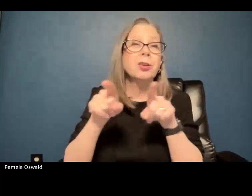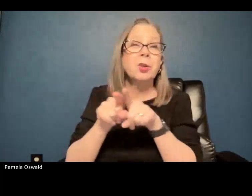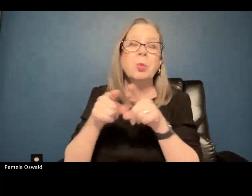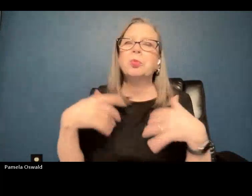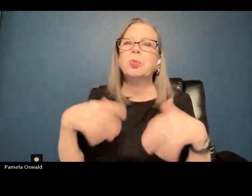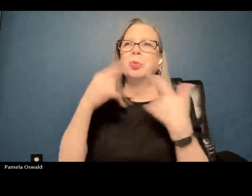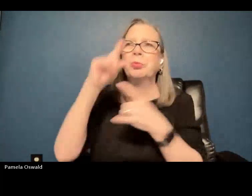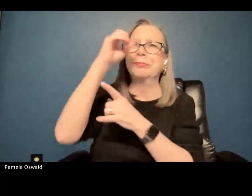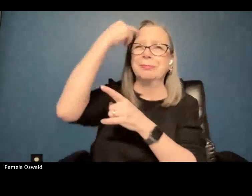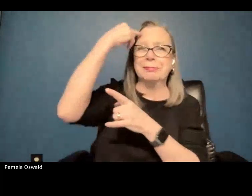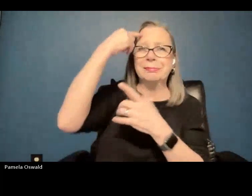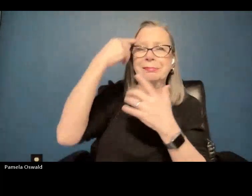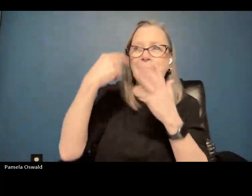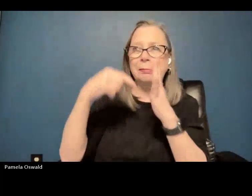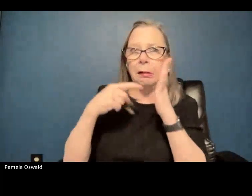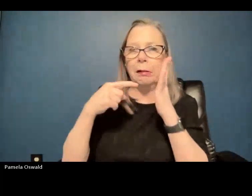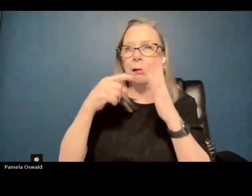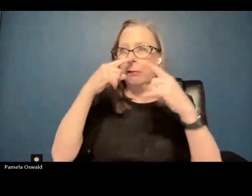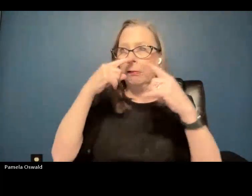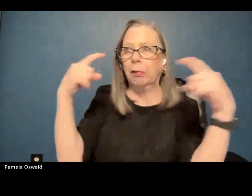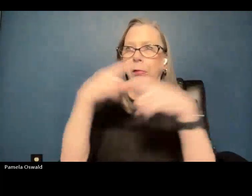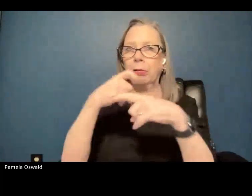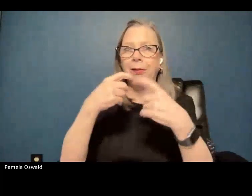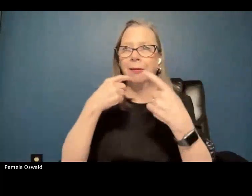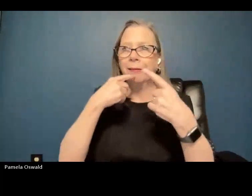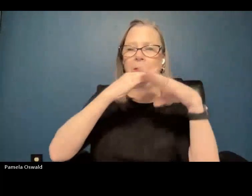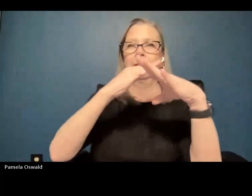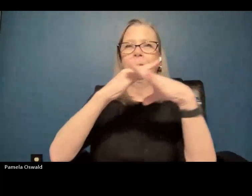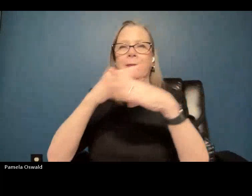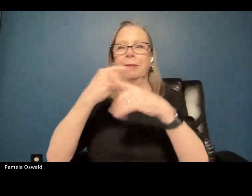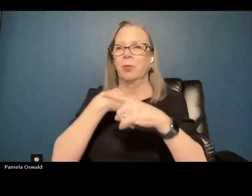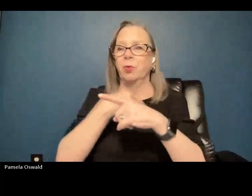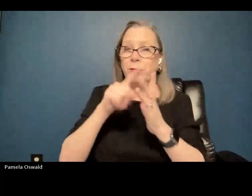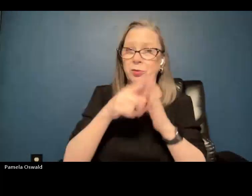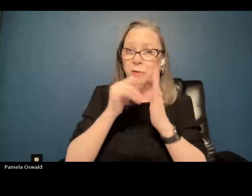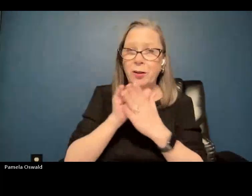started this initiative over two years ago and had a shift in federal